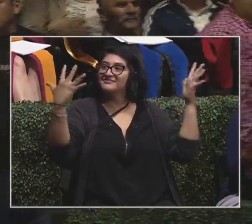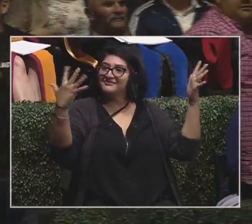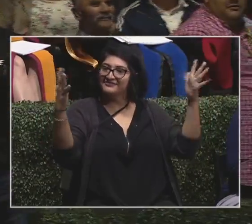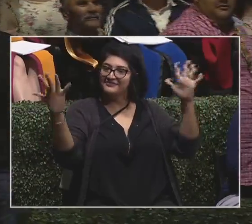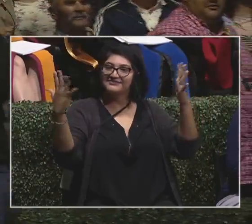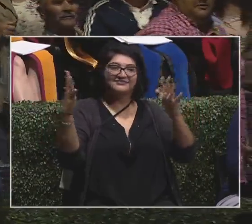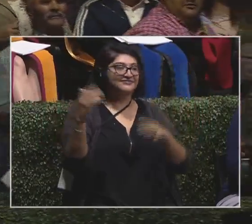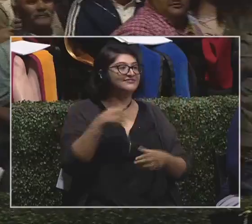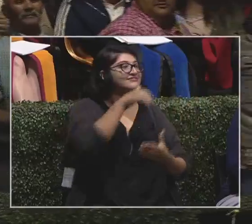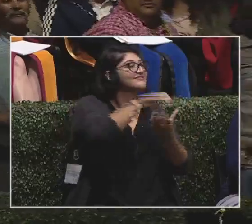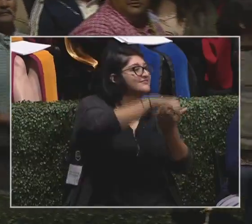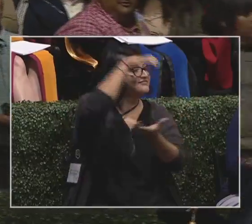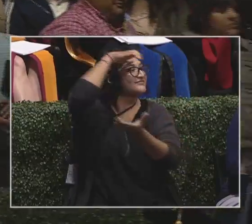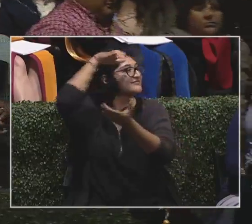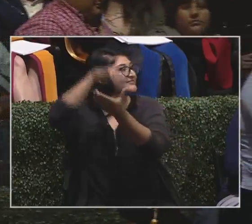THE AUNTS AND UNCLES, THE S ISTERS AND